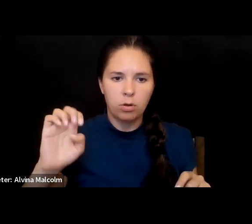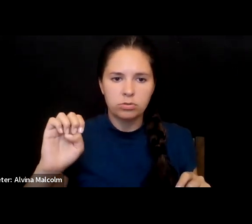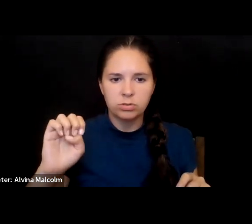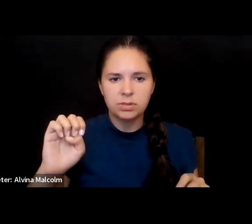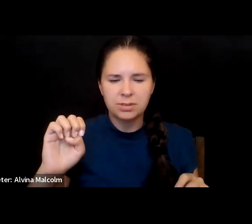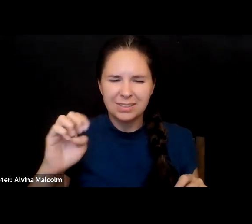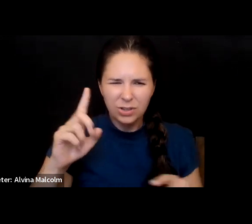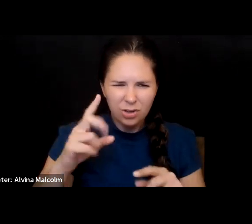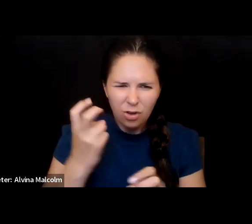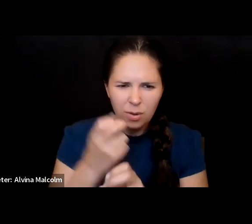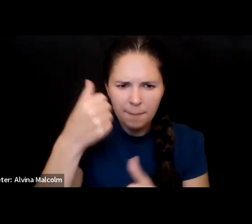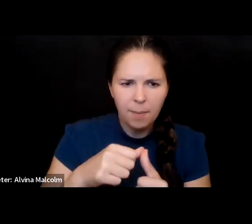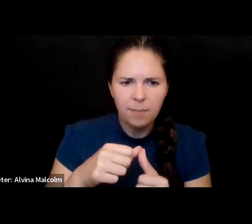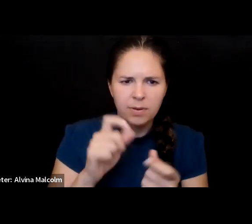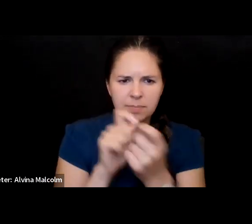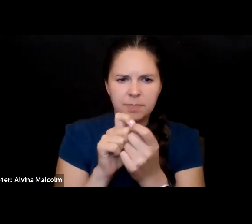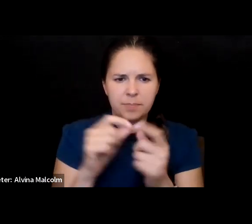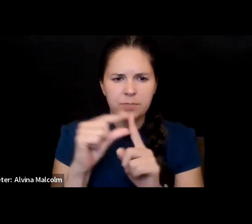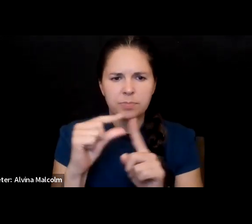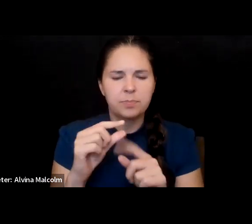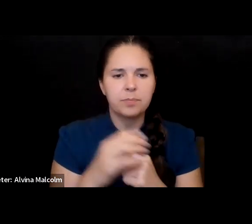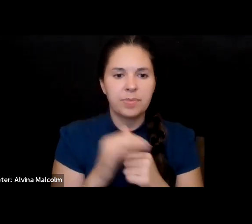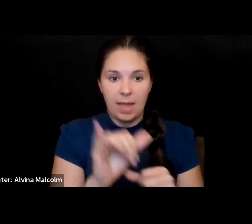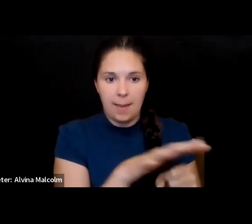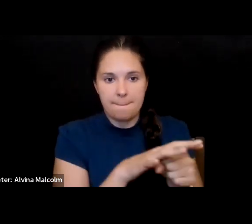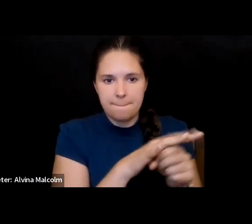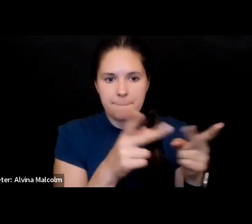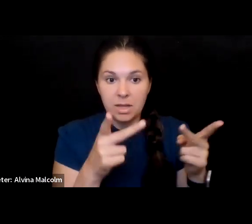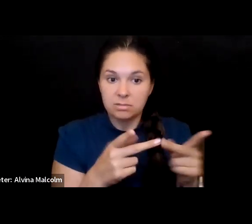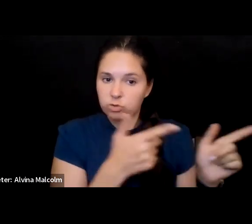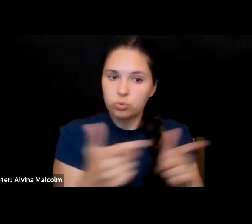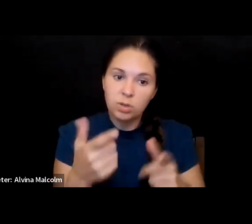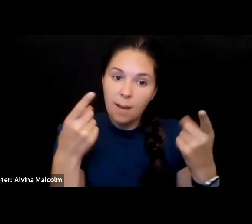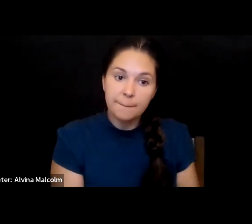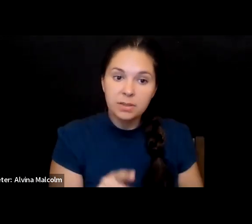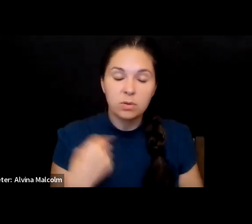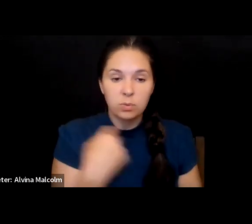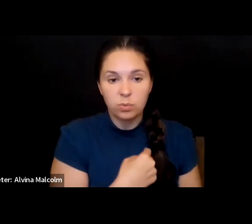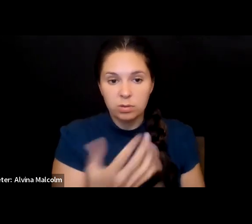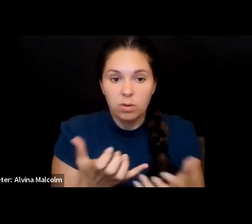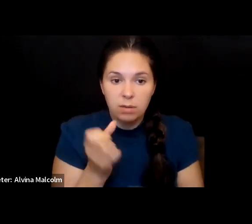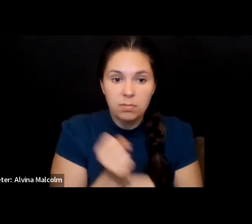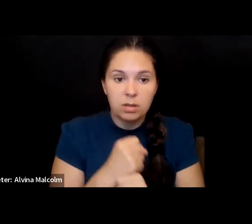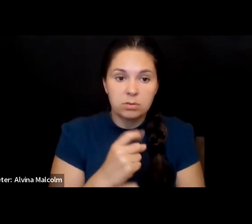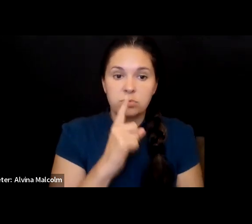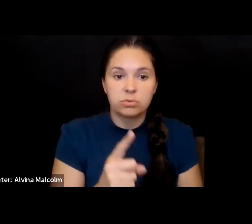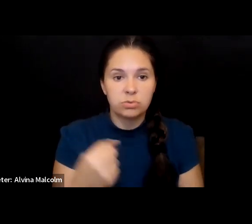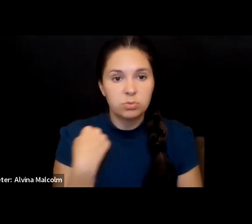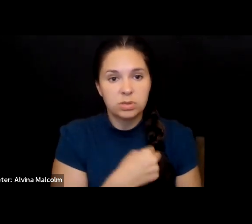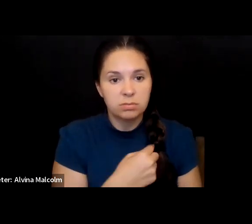had already had a shooting down at the pulse club that was -- GERMÁN: Pulse, yes.